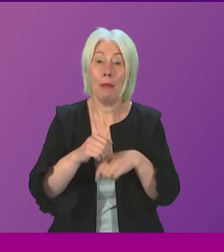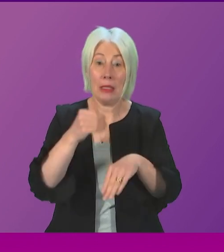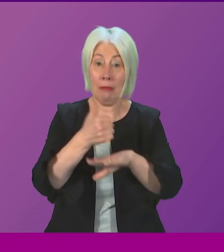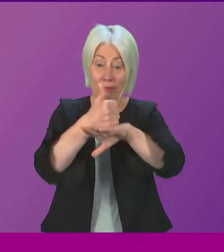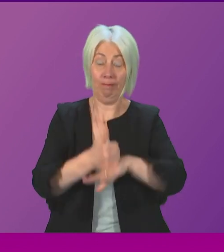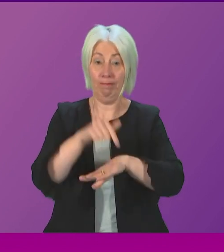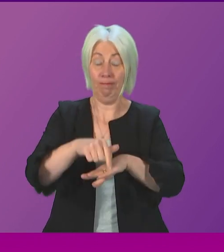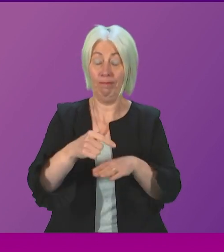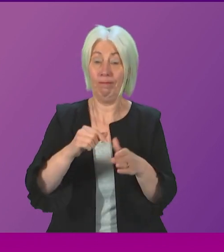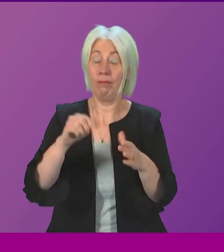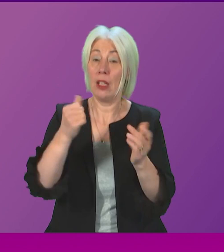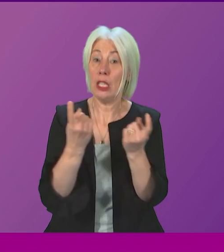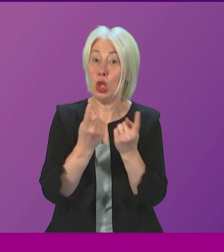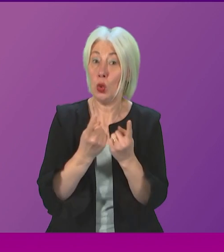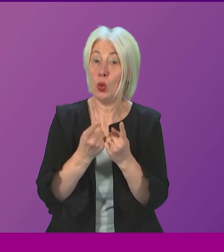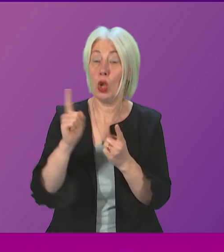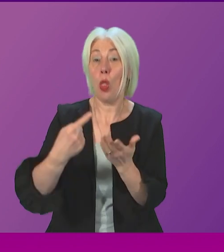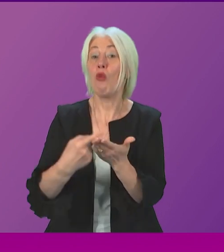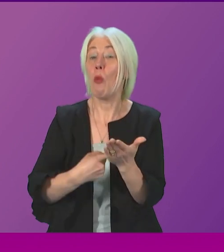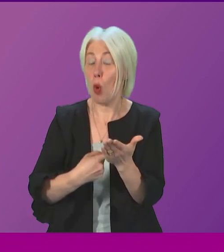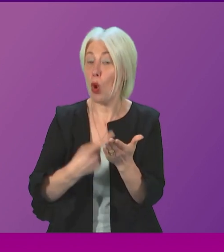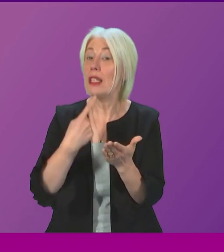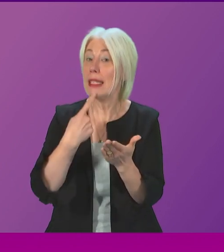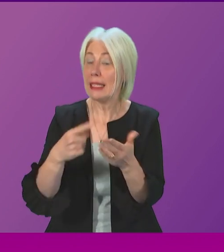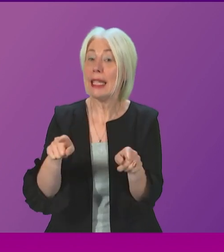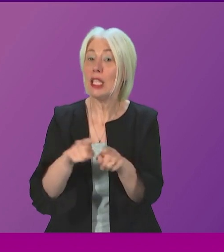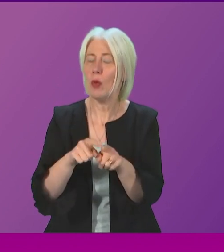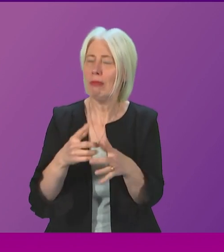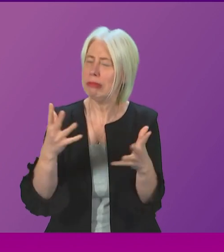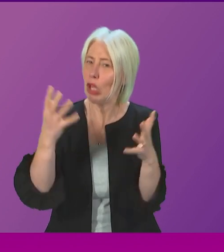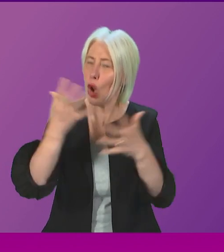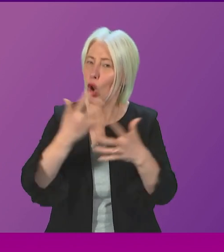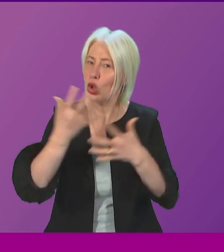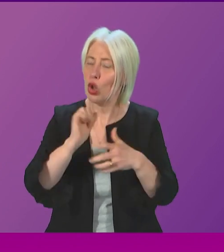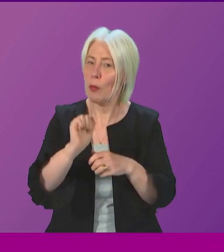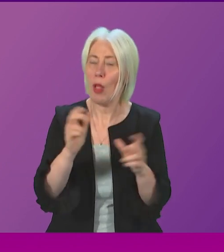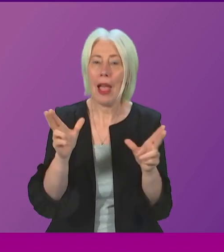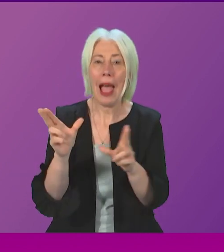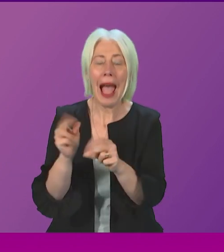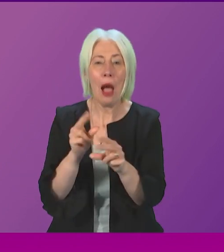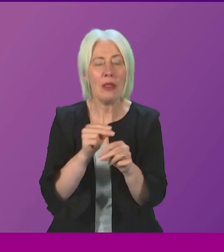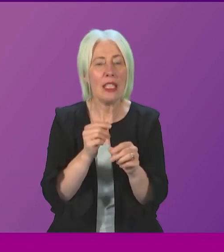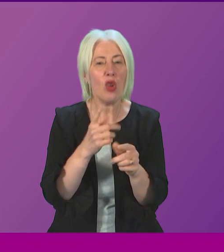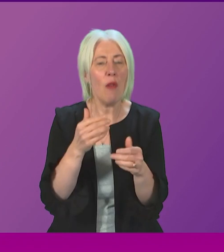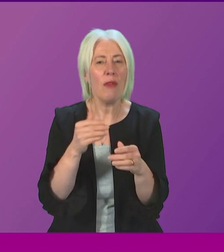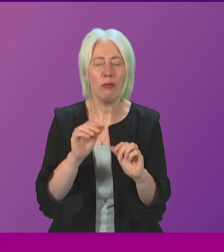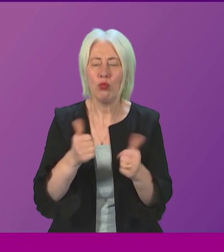The SPA report also found “significant concerns about the absence of effective performance management systems